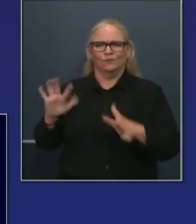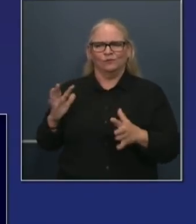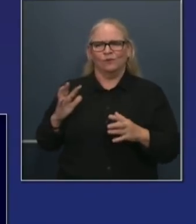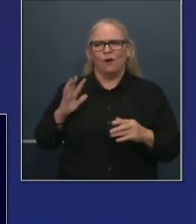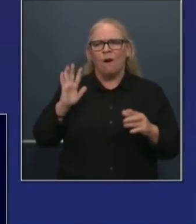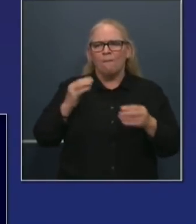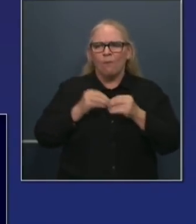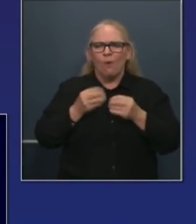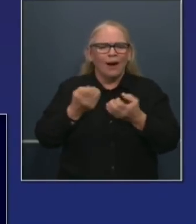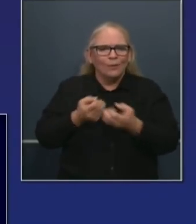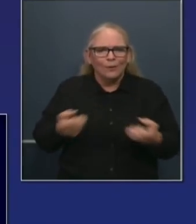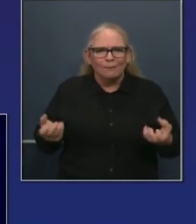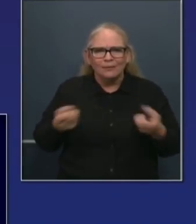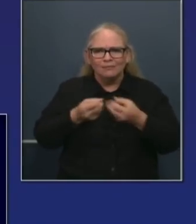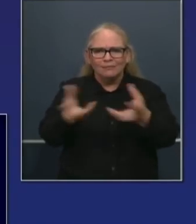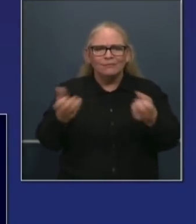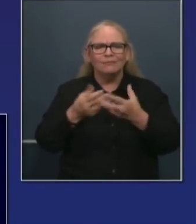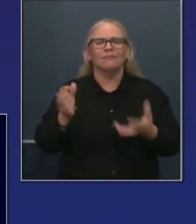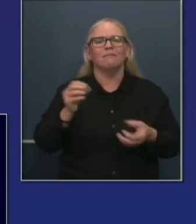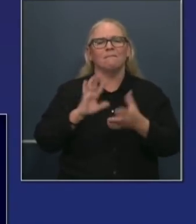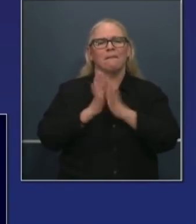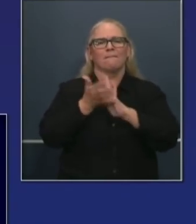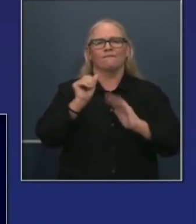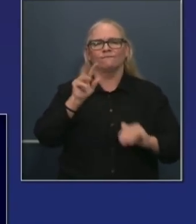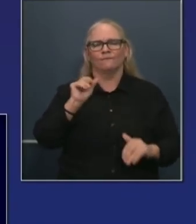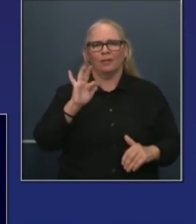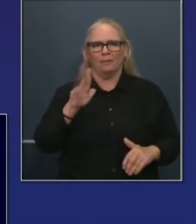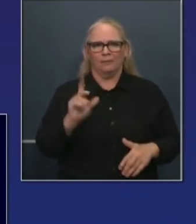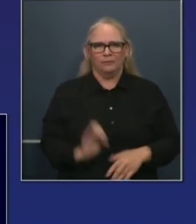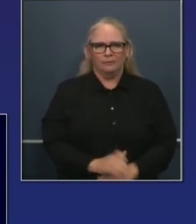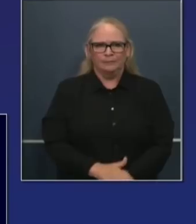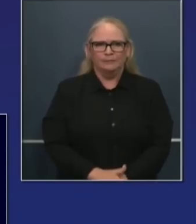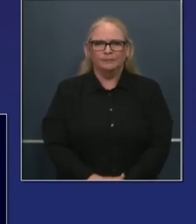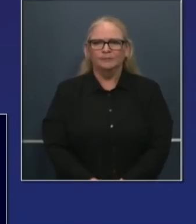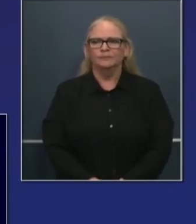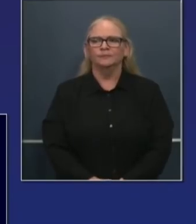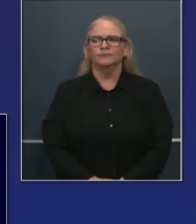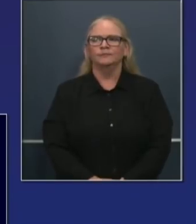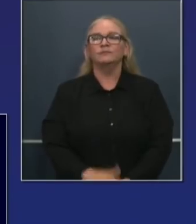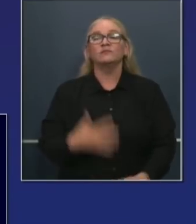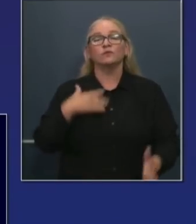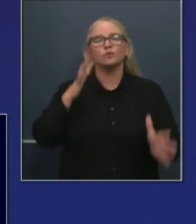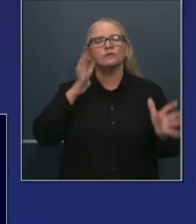IN THAT SPACE INCLUDING BY THE WAY THE ENCOURAGING NEWS ON TESTING AS IT RELATES TO THE